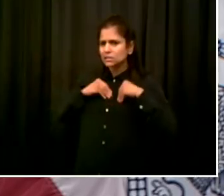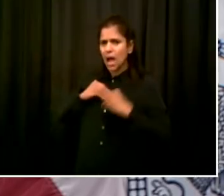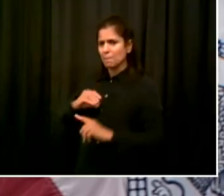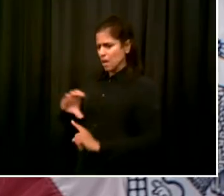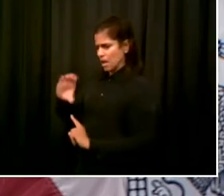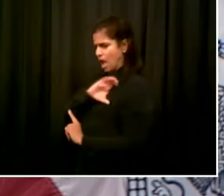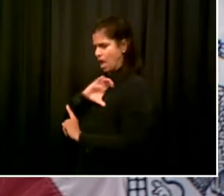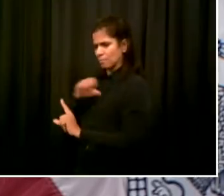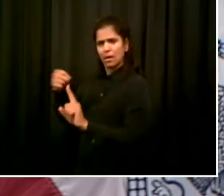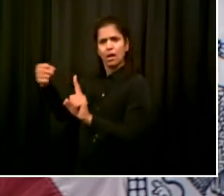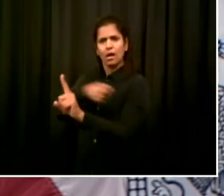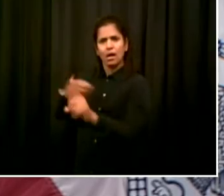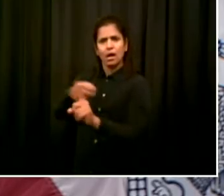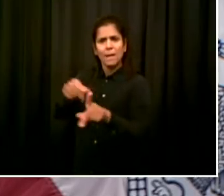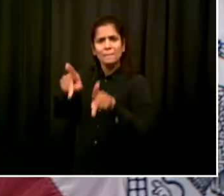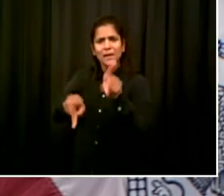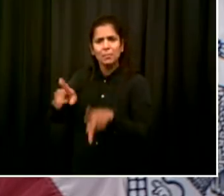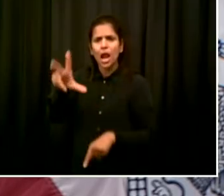ABOUT THE FACTS . WE DON'T ACCEPT ANY